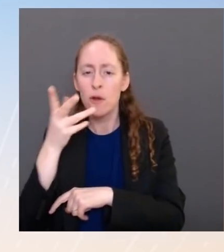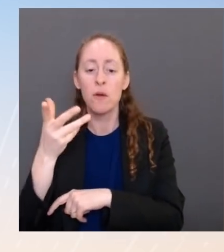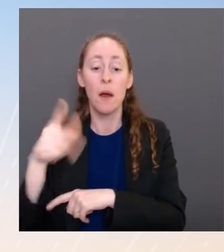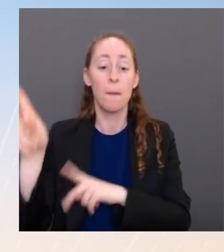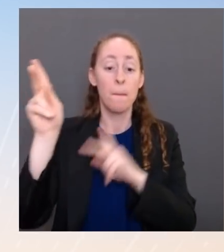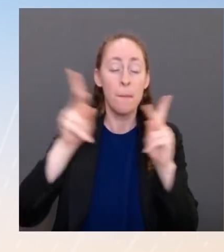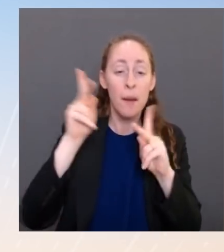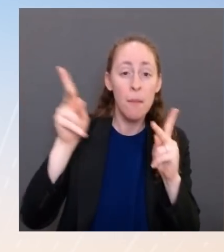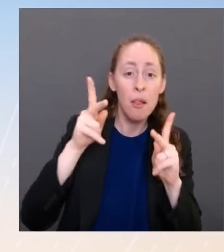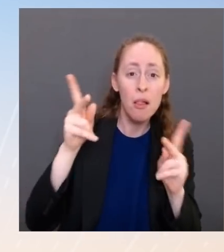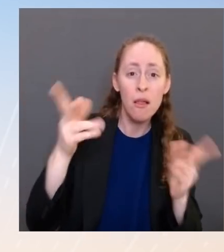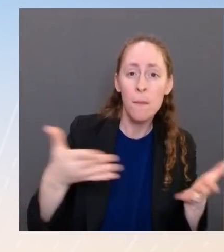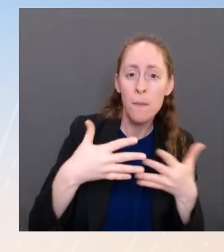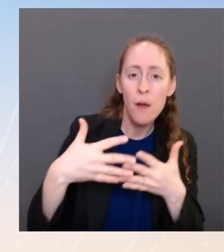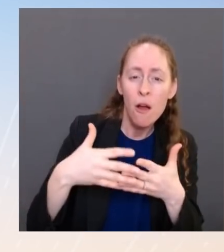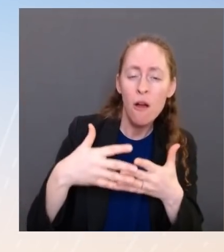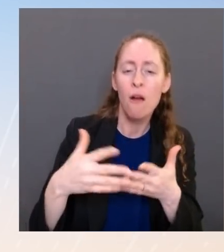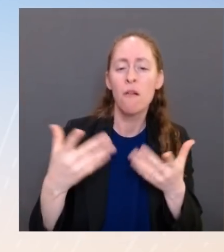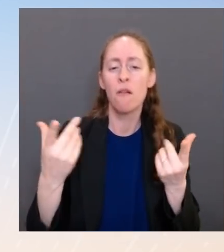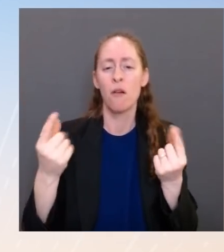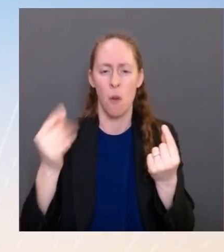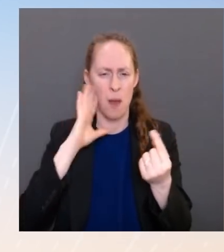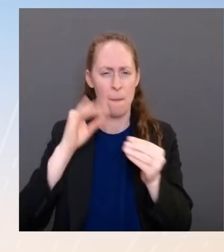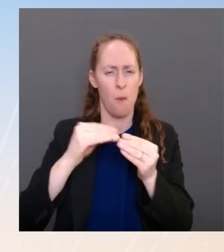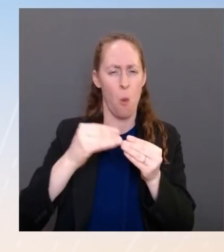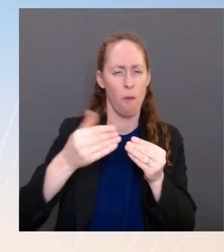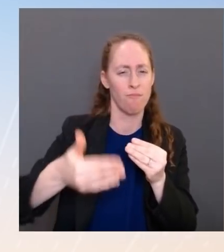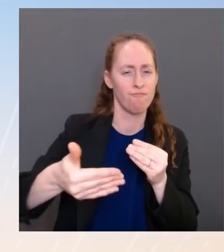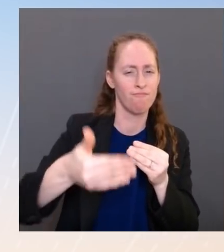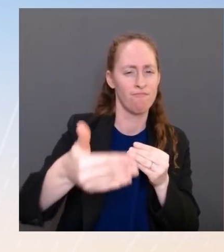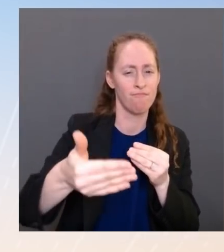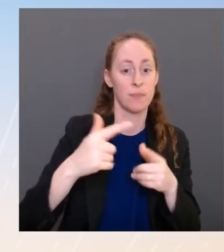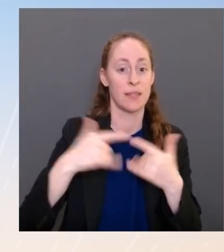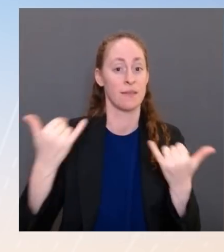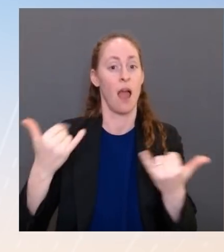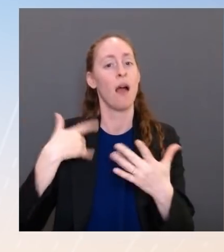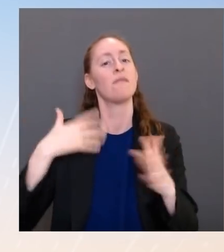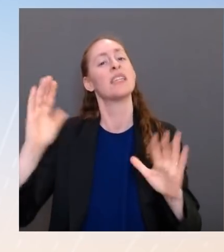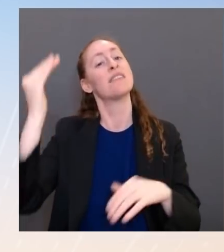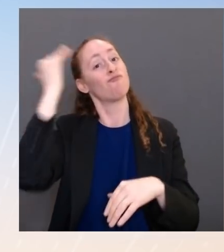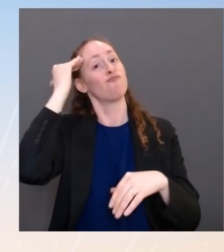on how expensive that will be or how many decisions about tariffs there will be at that point in time.